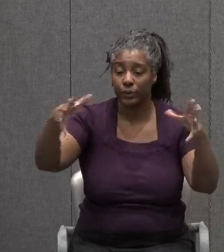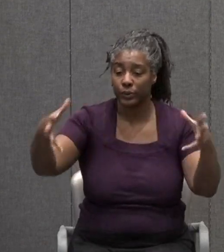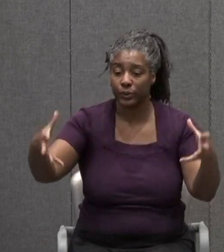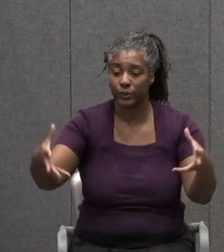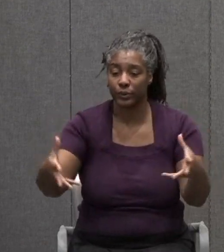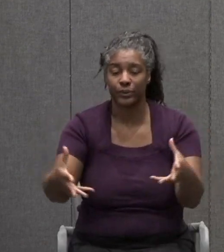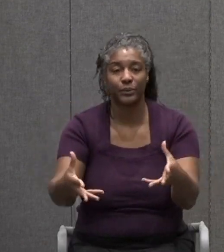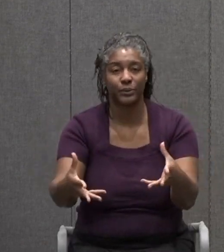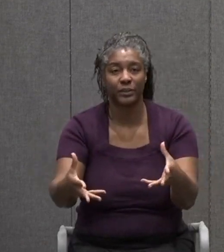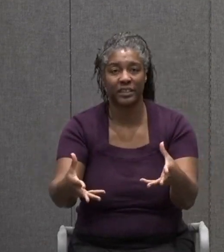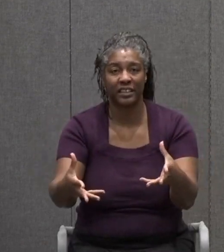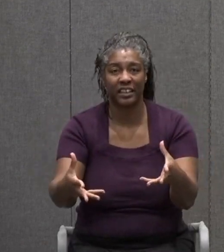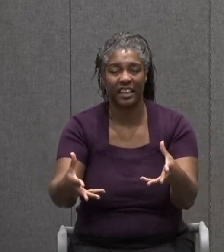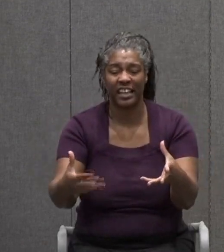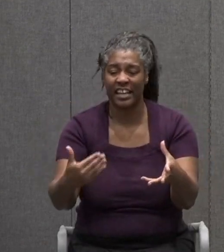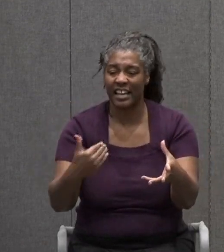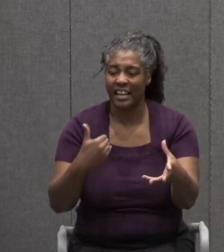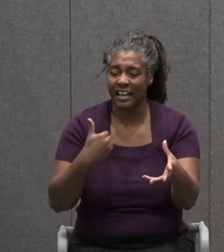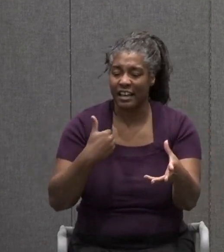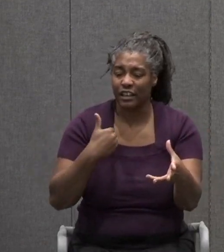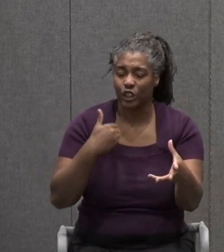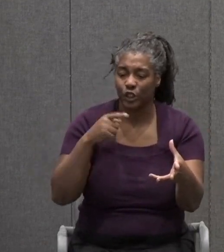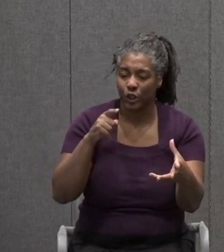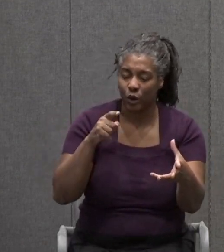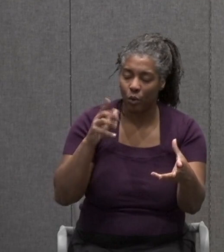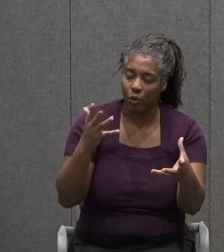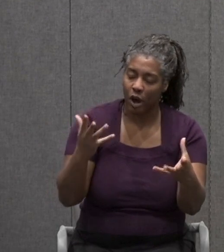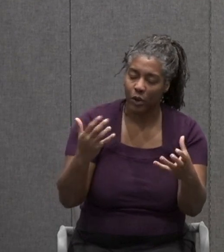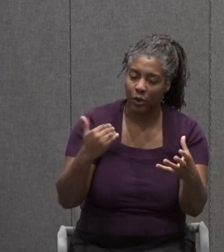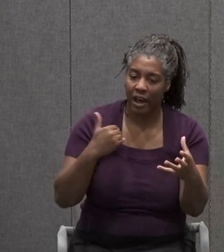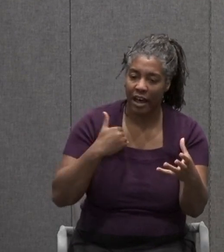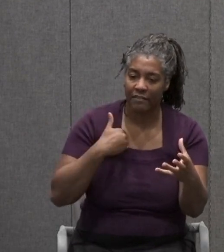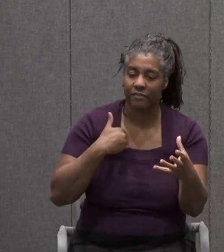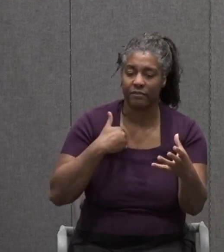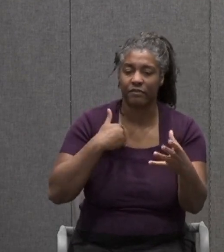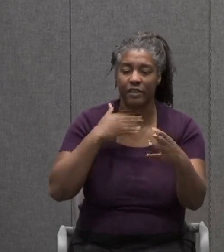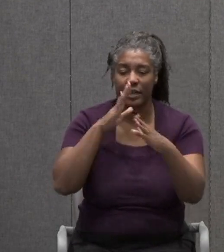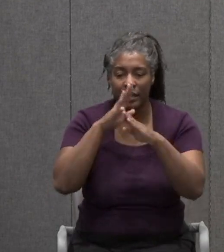love and light, and lots of peaceful children.